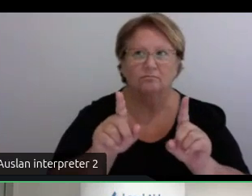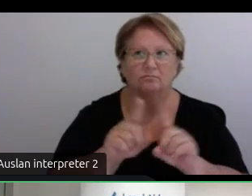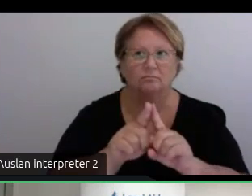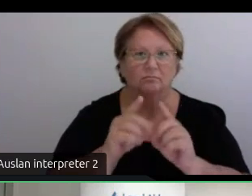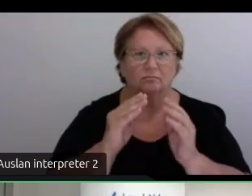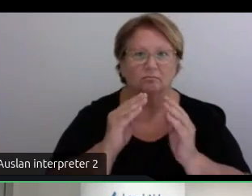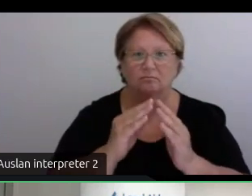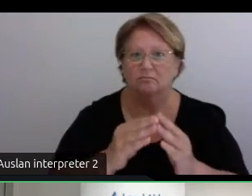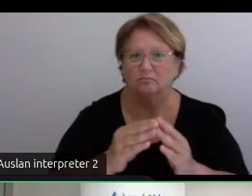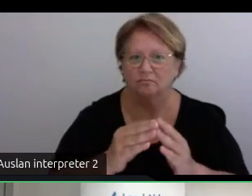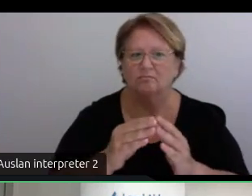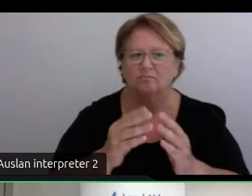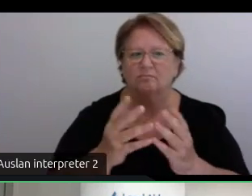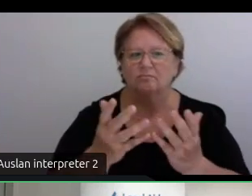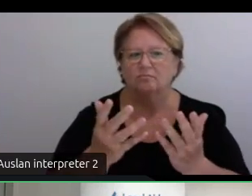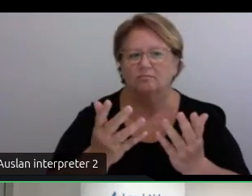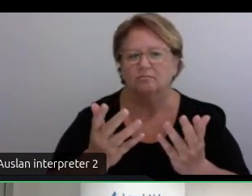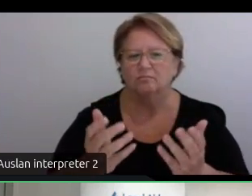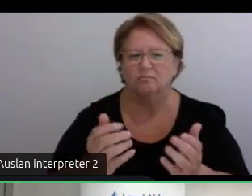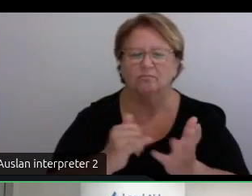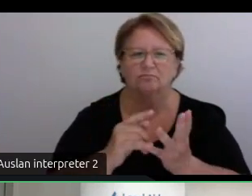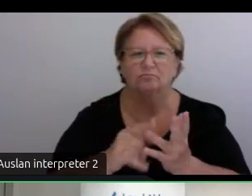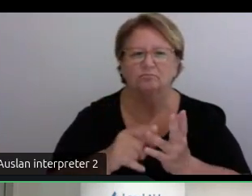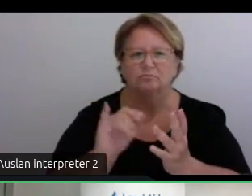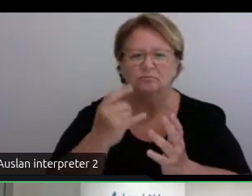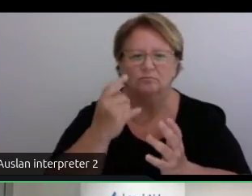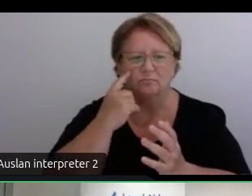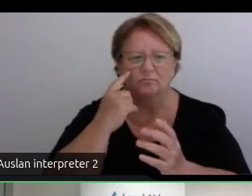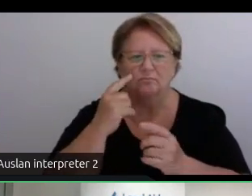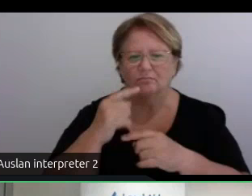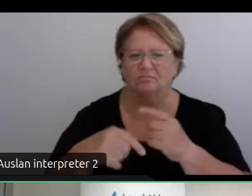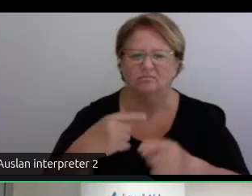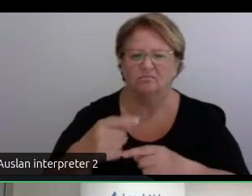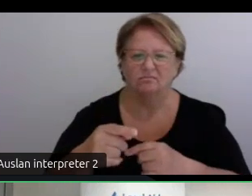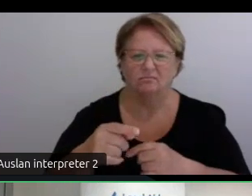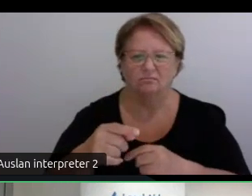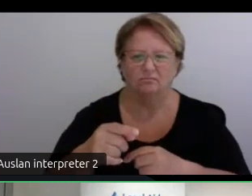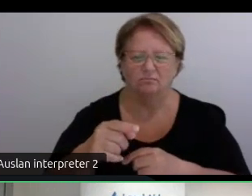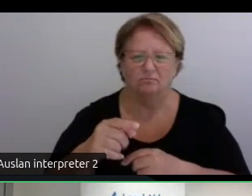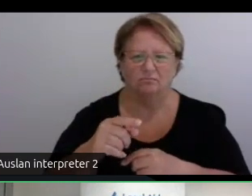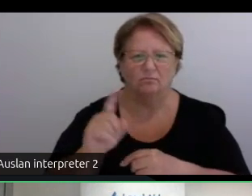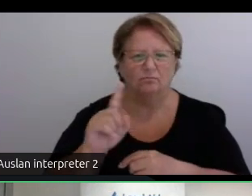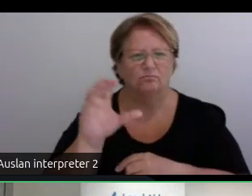in the same town as opposed to Yeah. So just thinking about the practical aspects of that